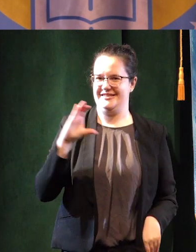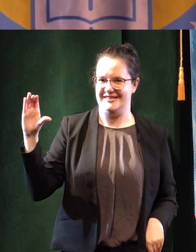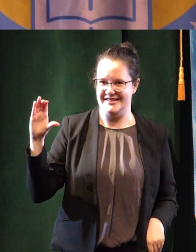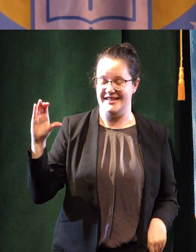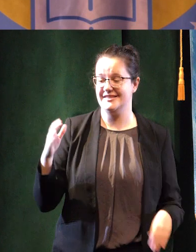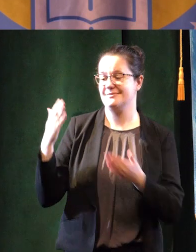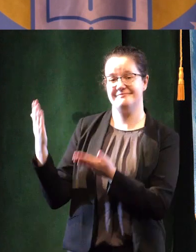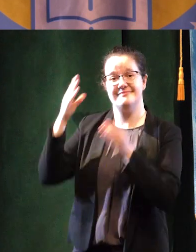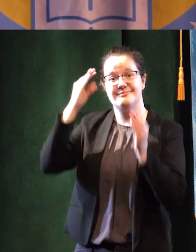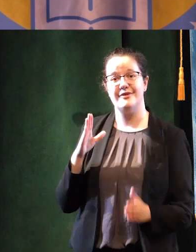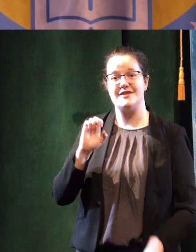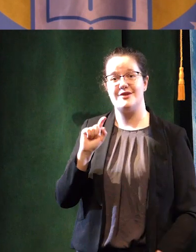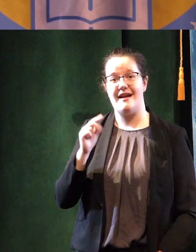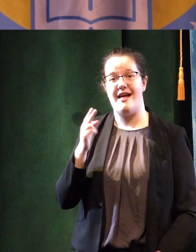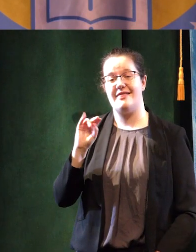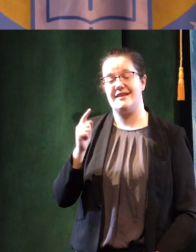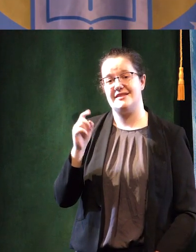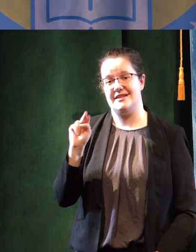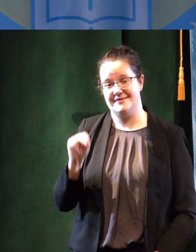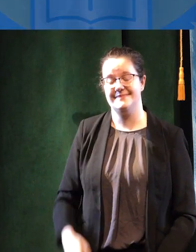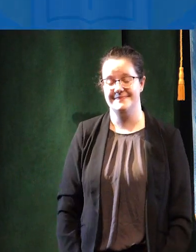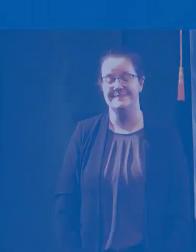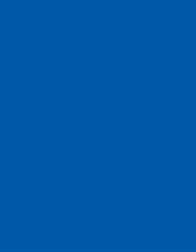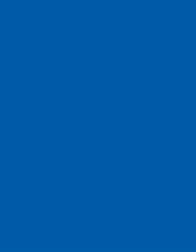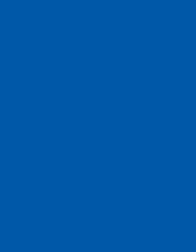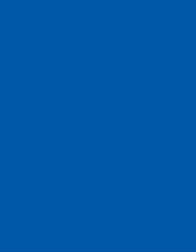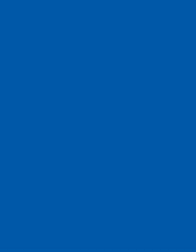Community College professor Eddington